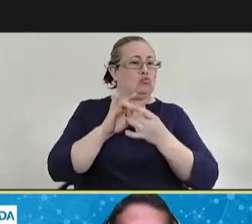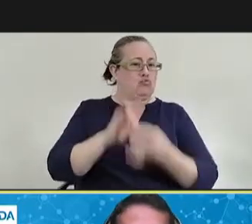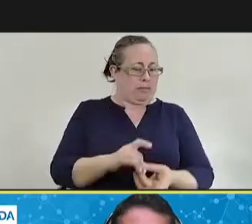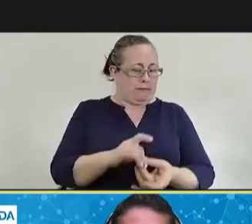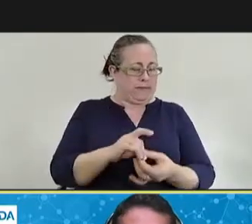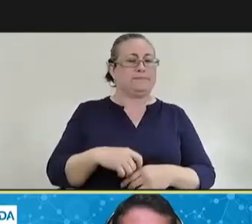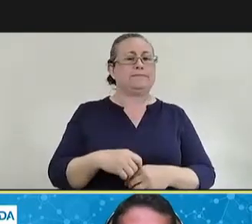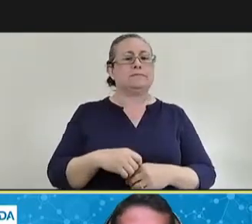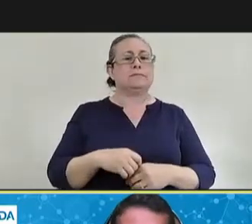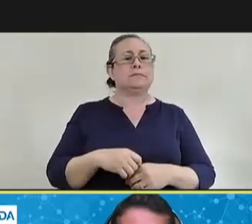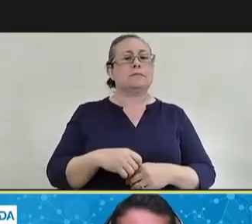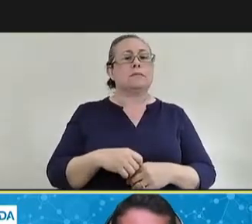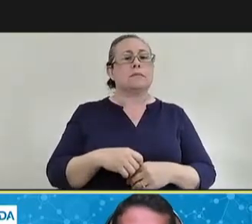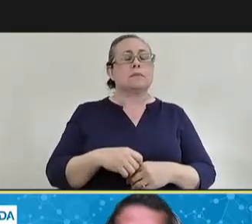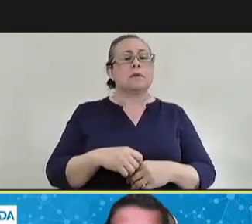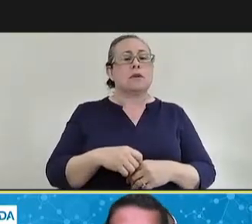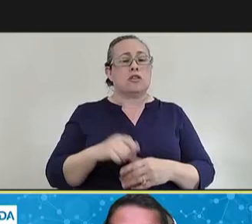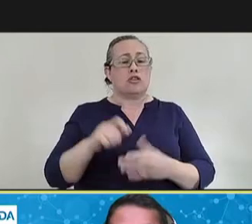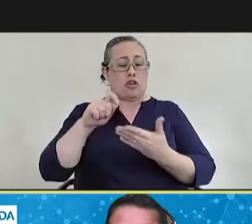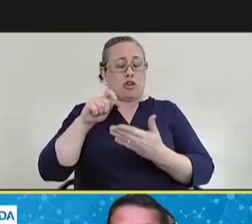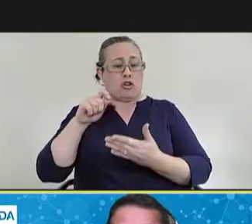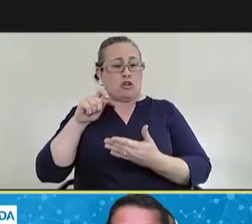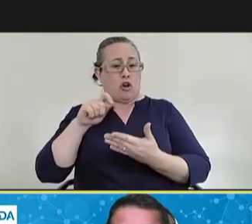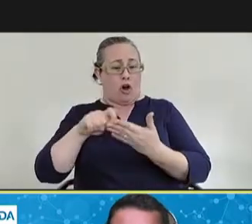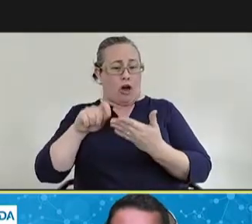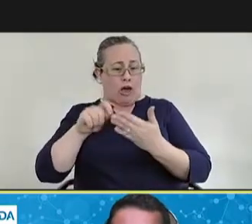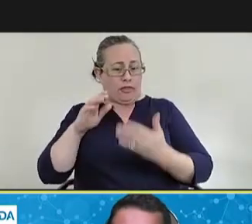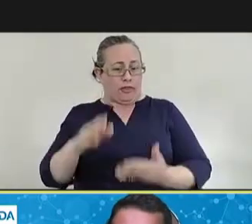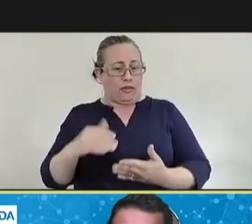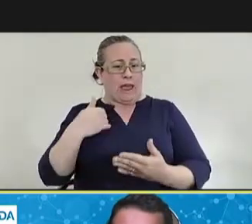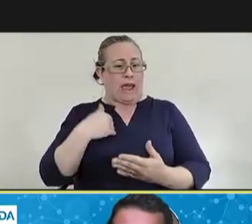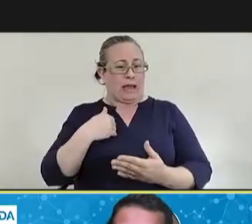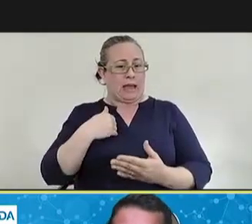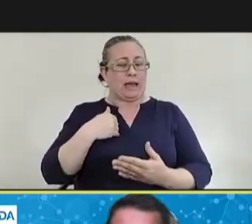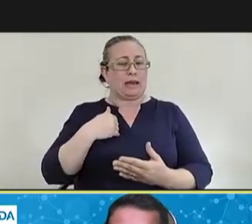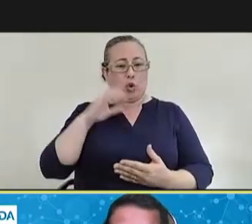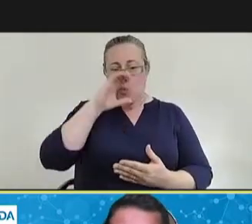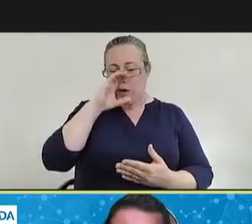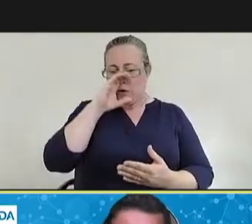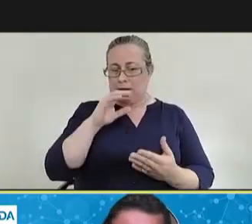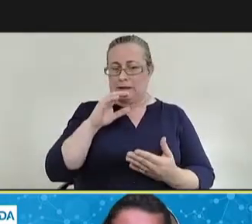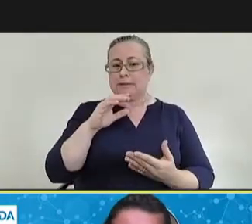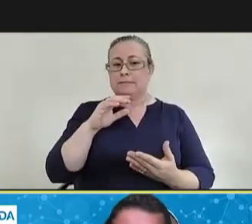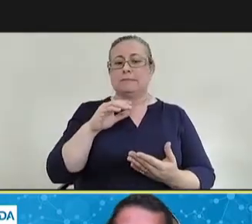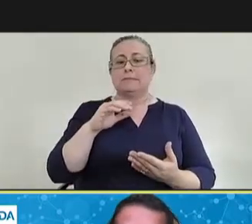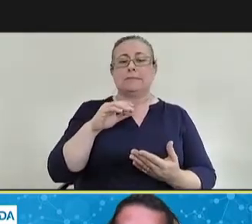the authors performed a query search in PubMed using terms machine learning or deep learning and